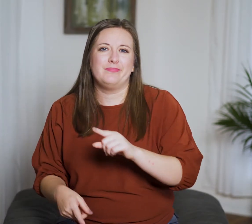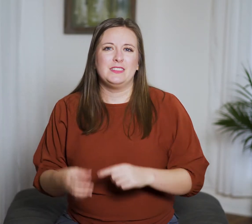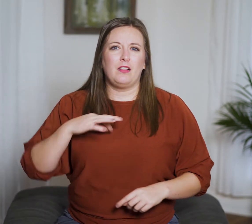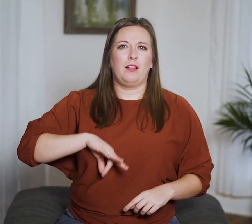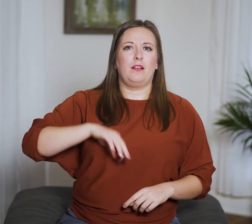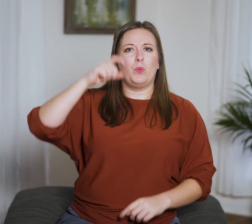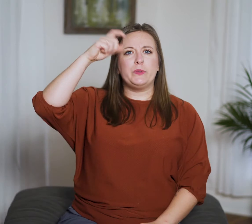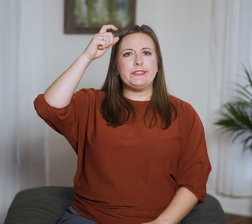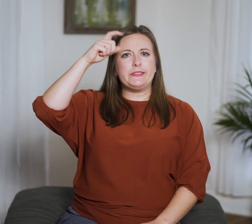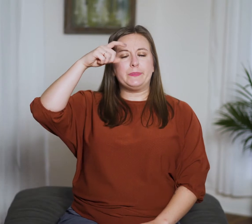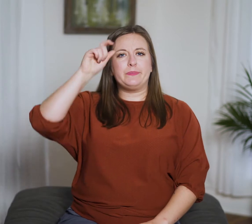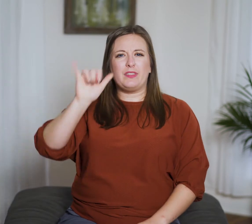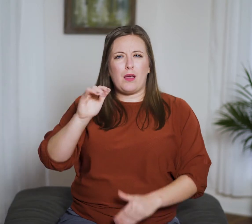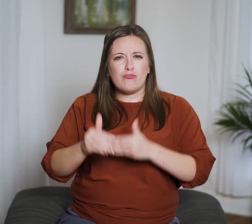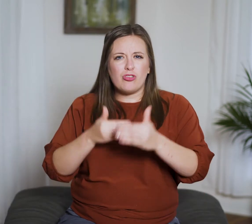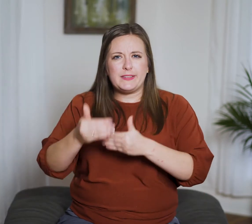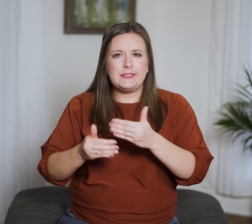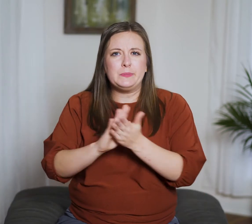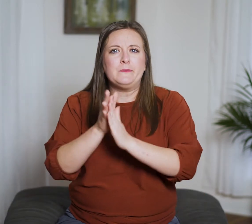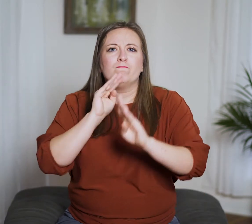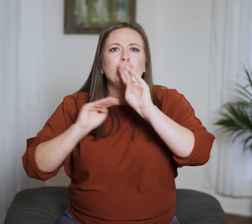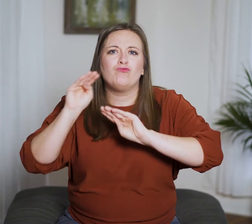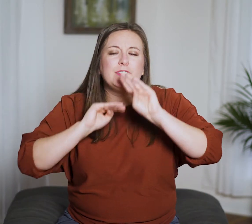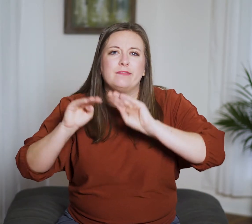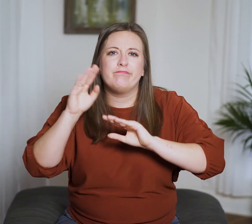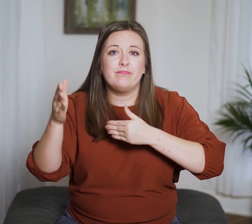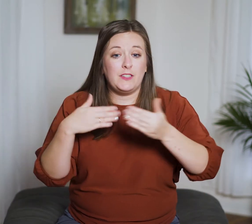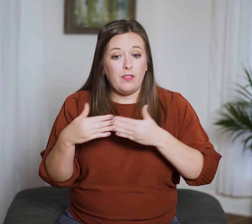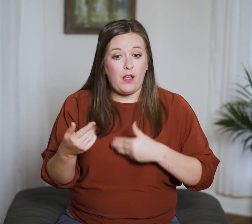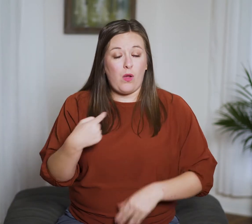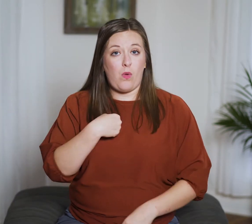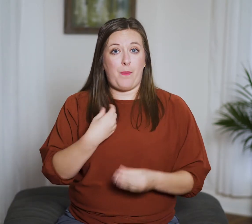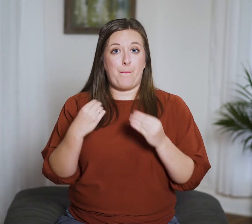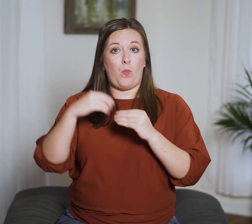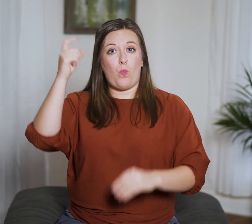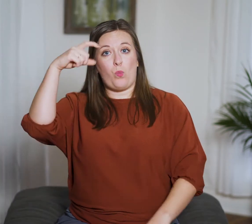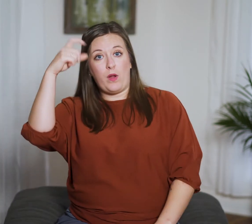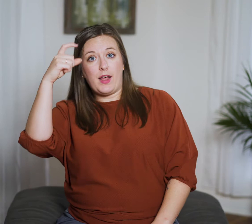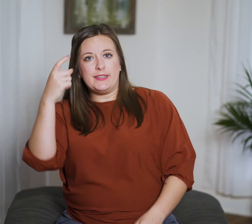He gains wisdom through the process but he’s frustrated that even though he’s wiser,